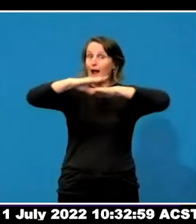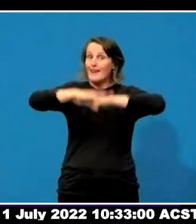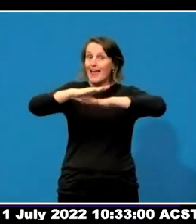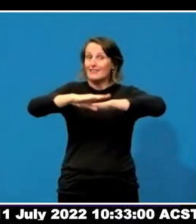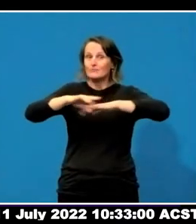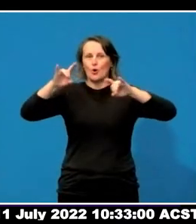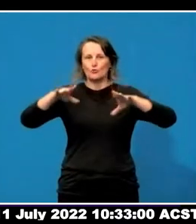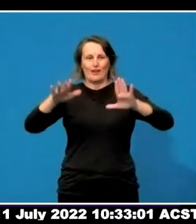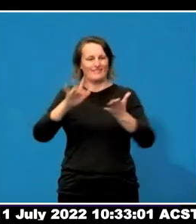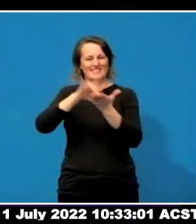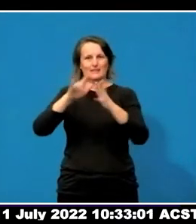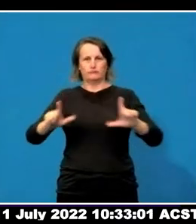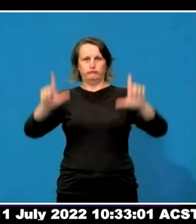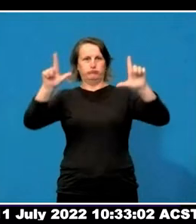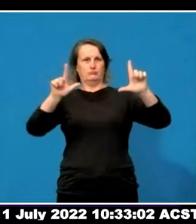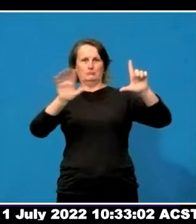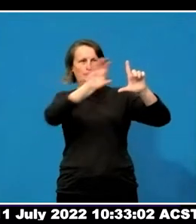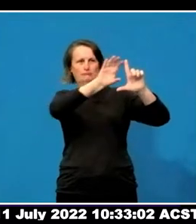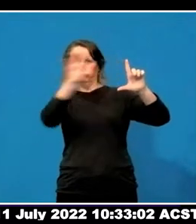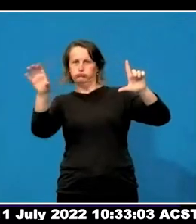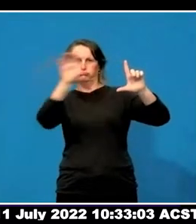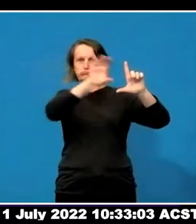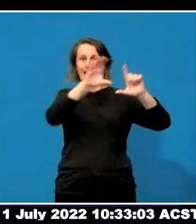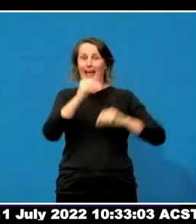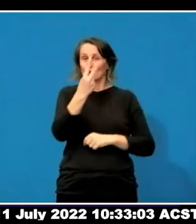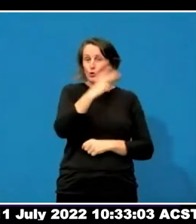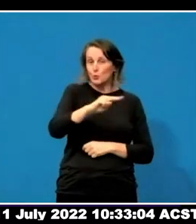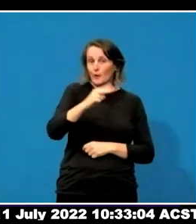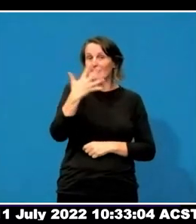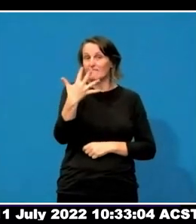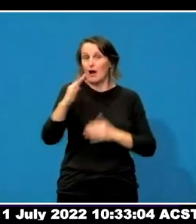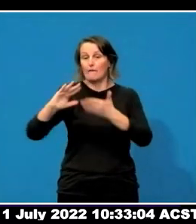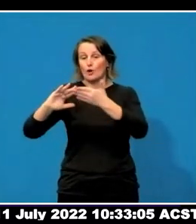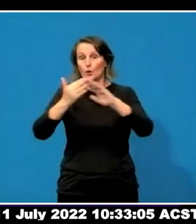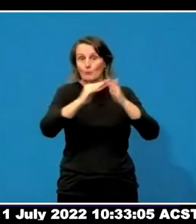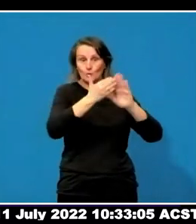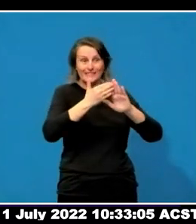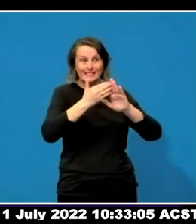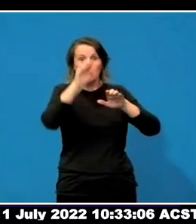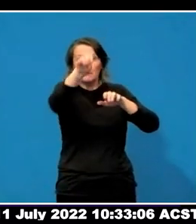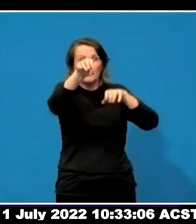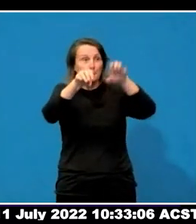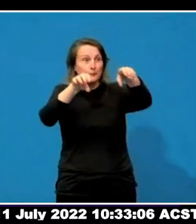comprise 25 very remote communities across 350,000 square kilometres of semiarid